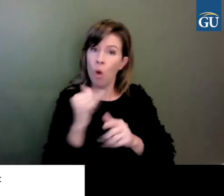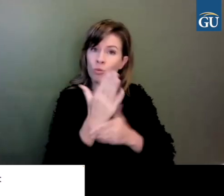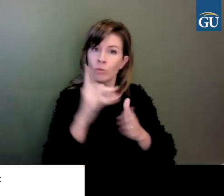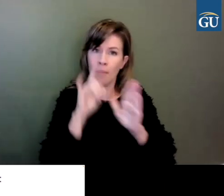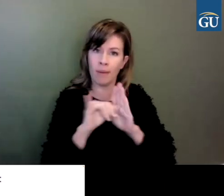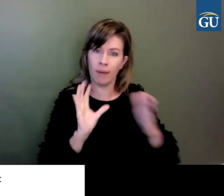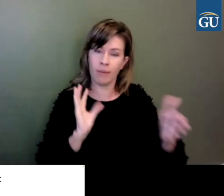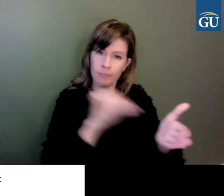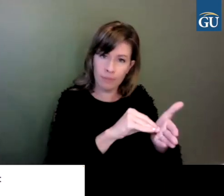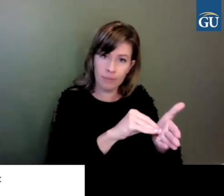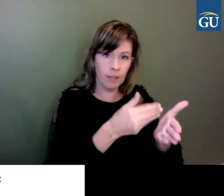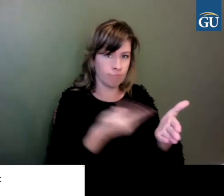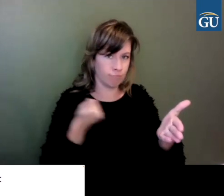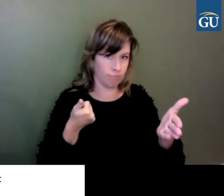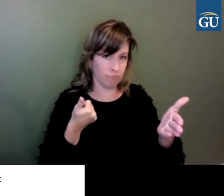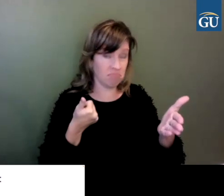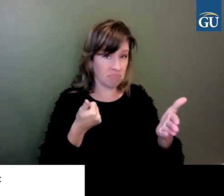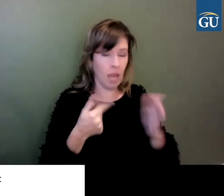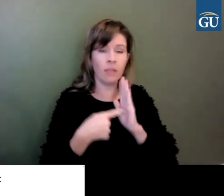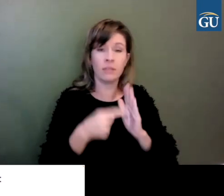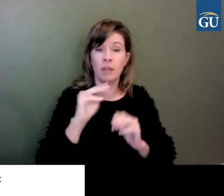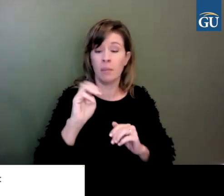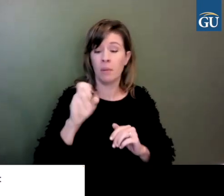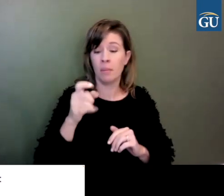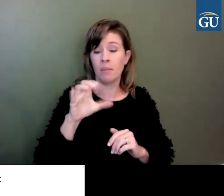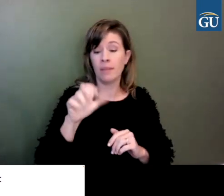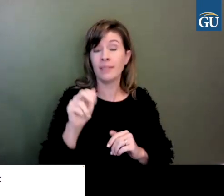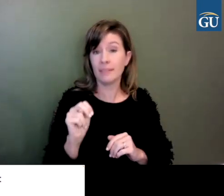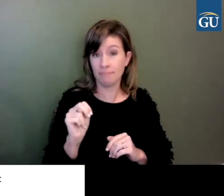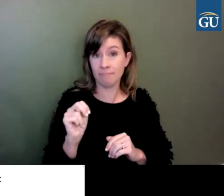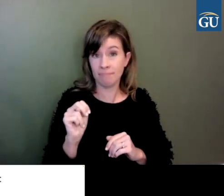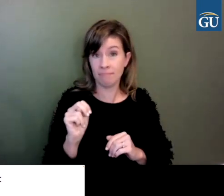of this is the category Mexican. In the 1920s or so we